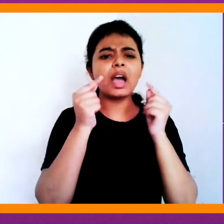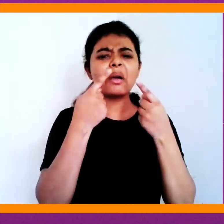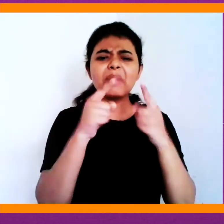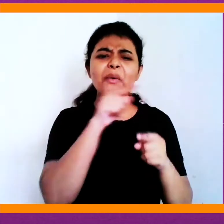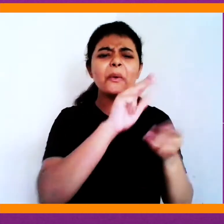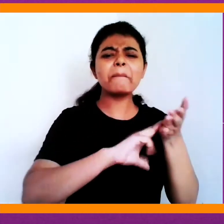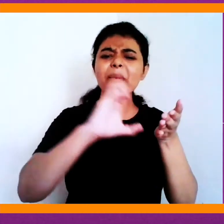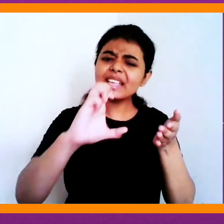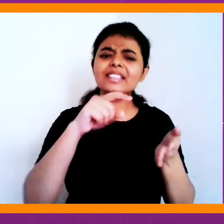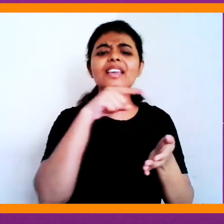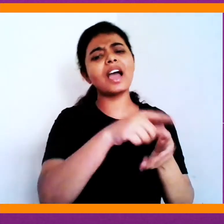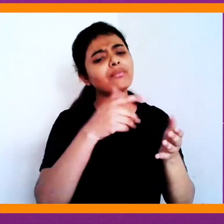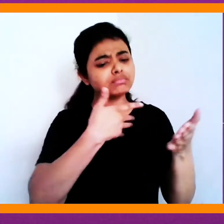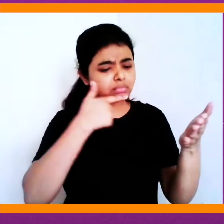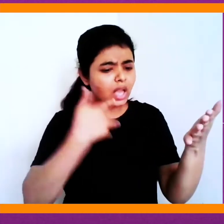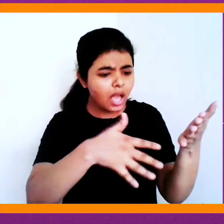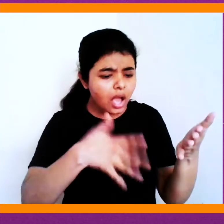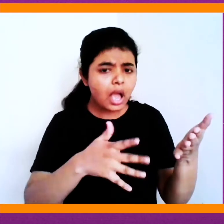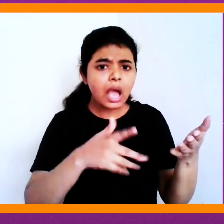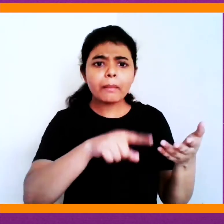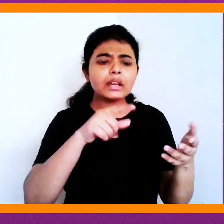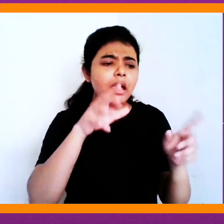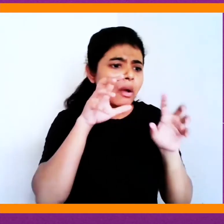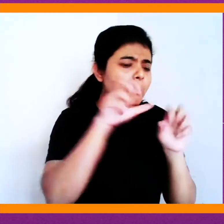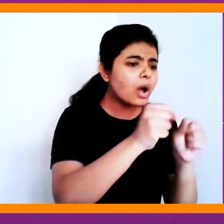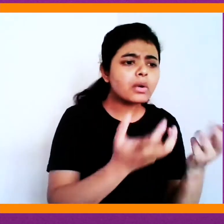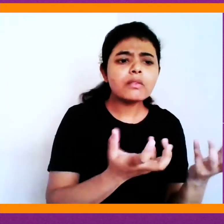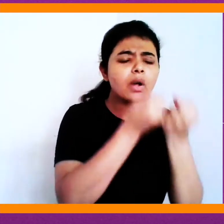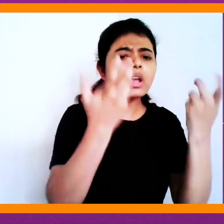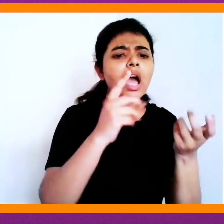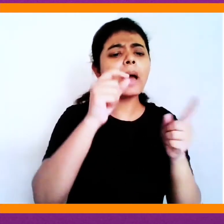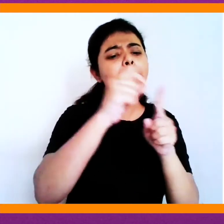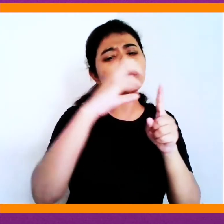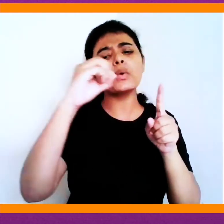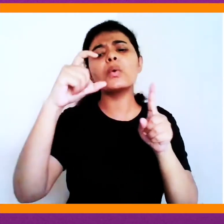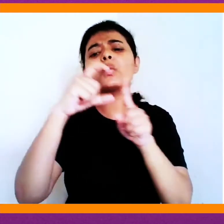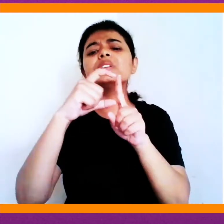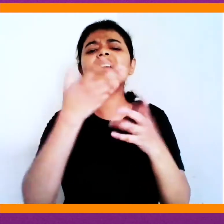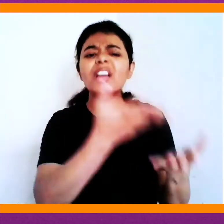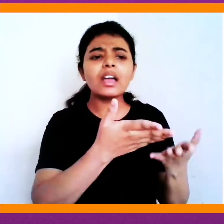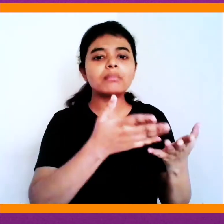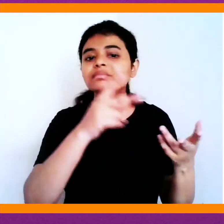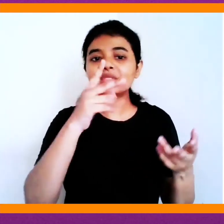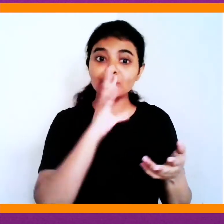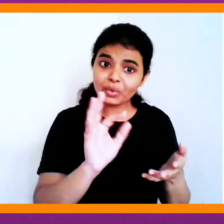but her periods are absolutely normal and she will be diagnosed as pco now this is often misdiagnosed